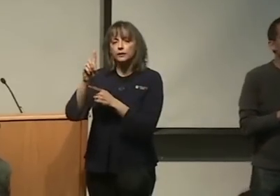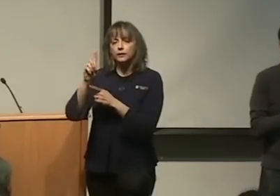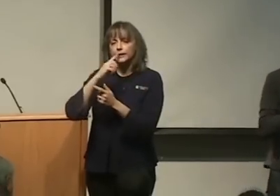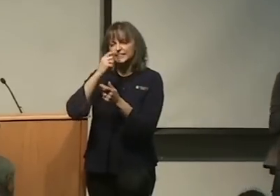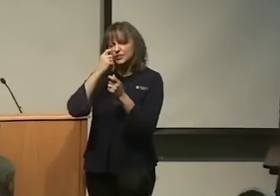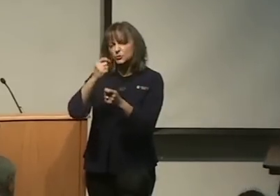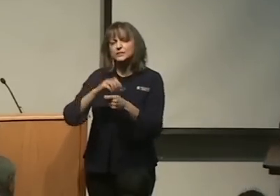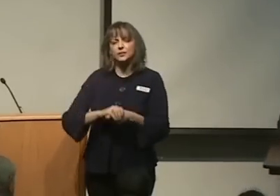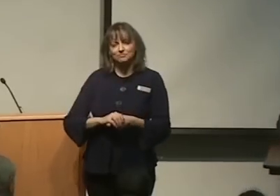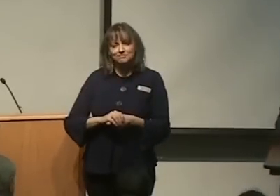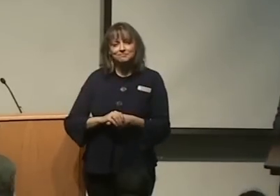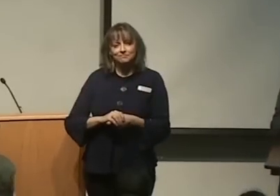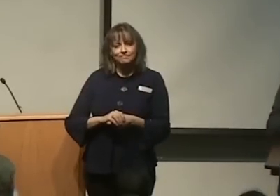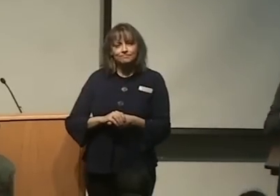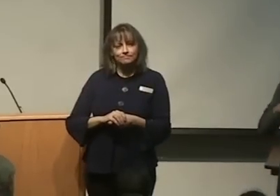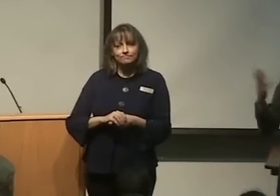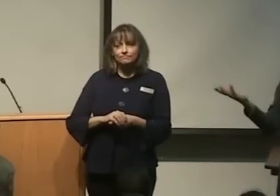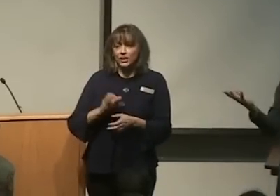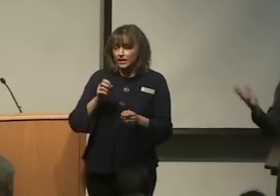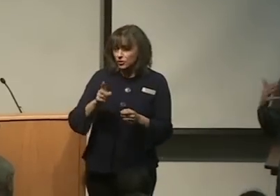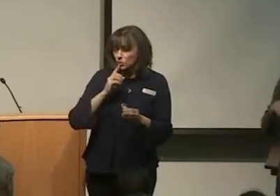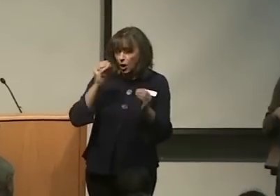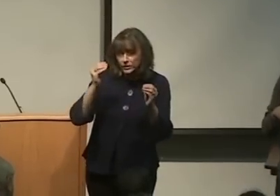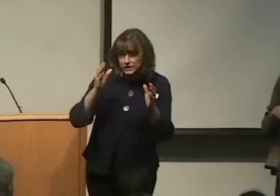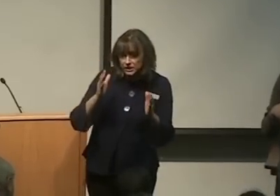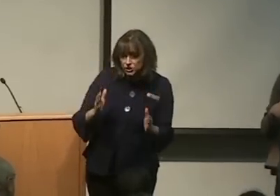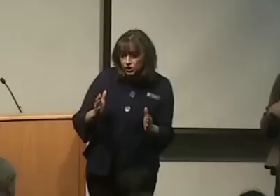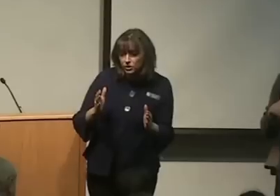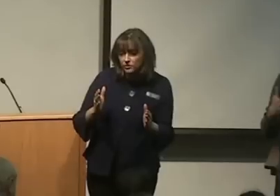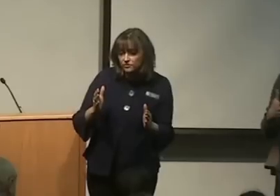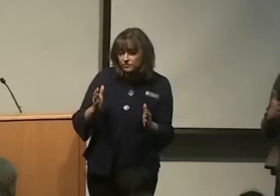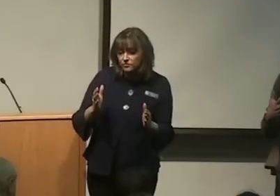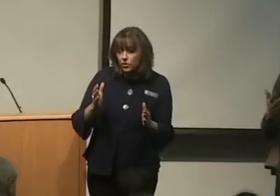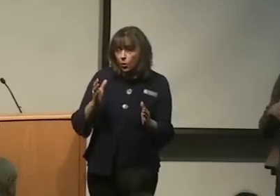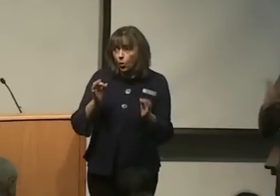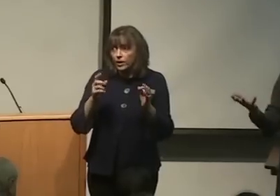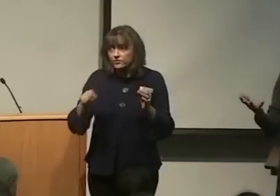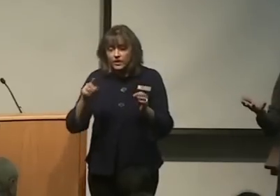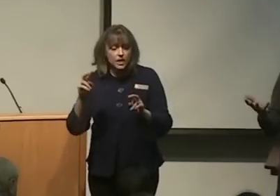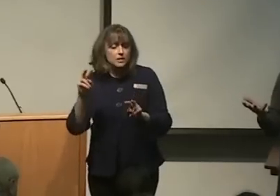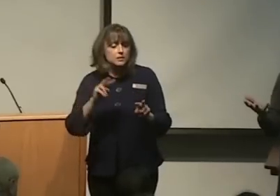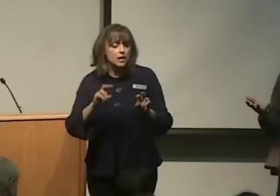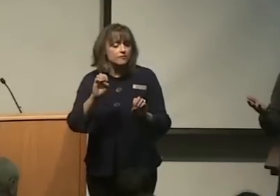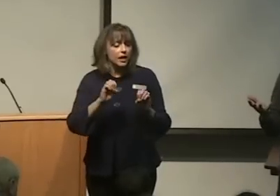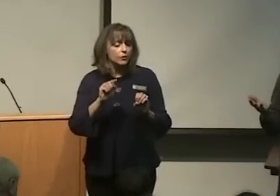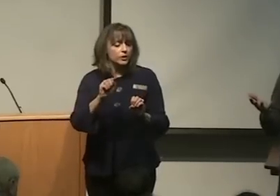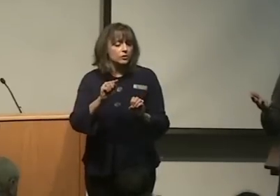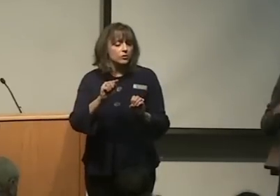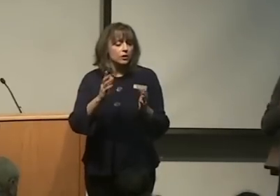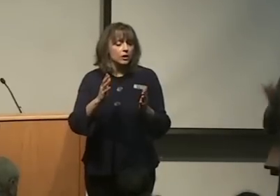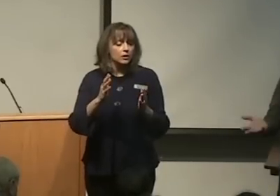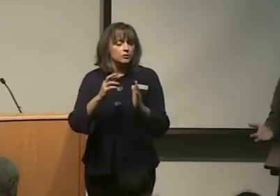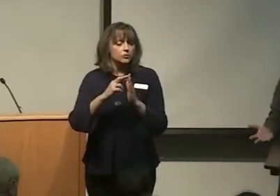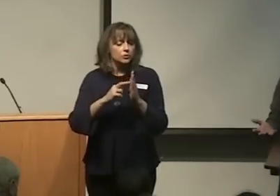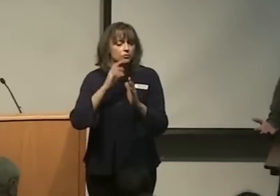if you're a teacher or if you're anything you're going to be evaluated. The first thing you do is what are the rules of evaluation. So when I go to a new university I say, well,